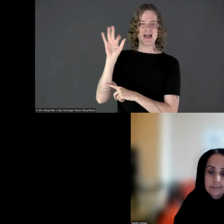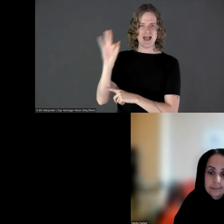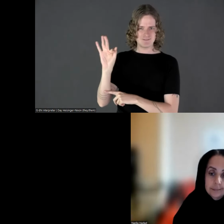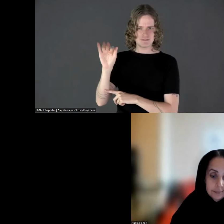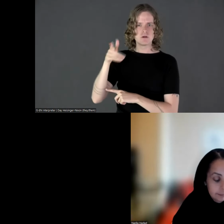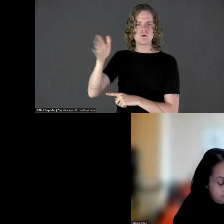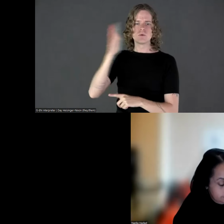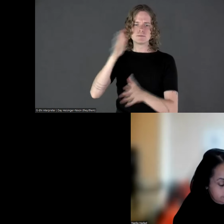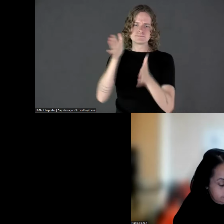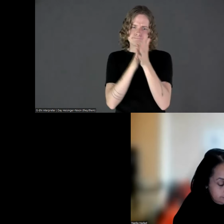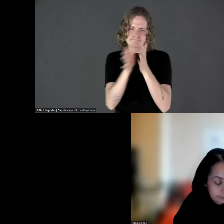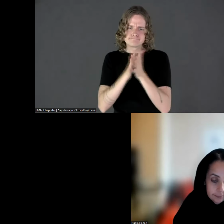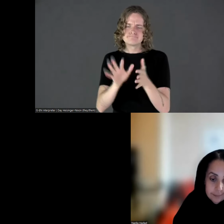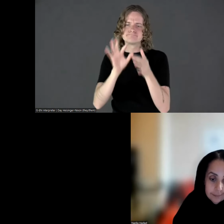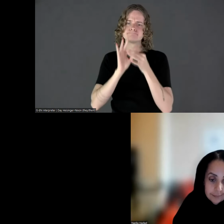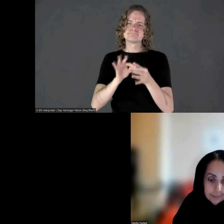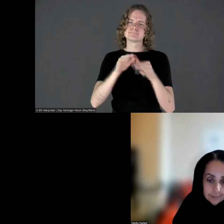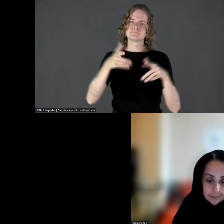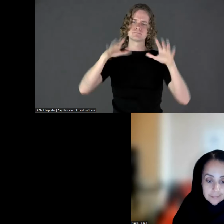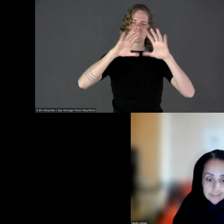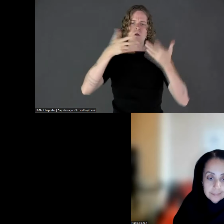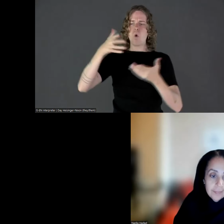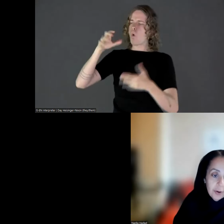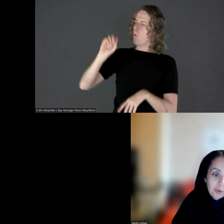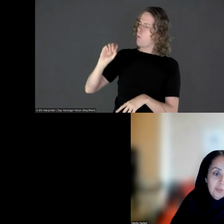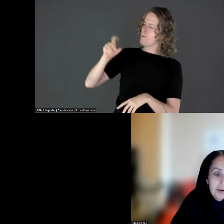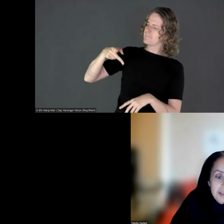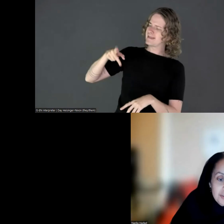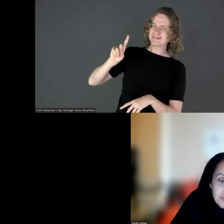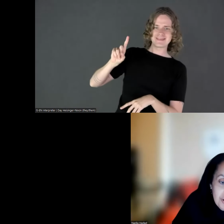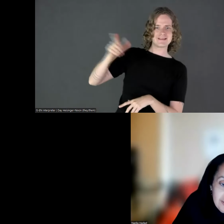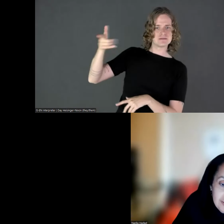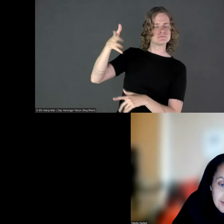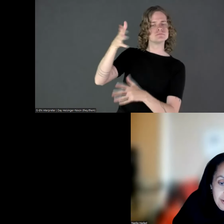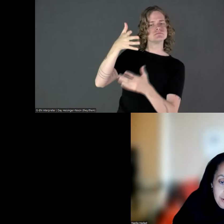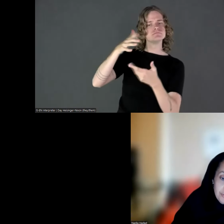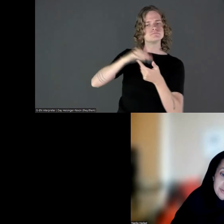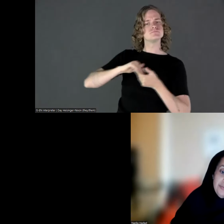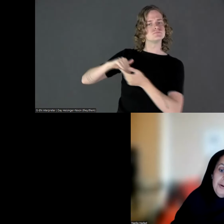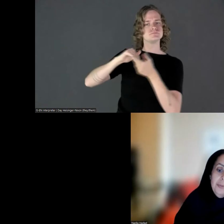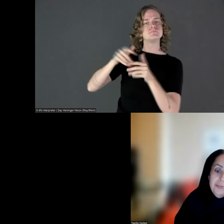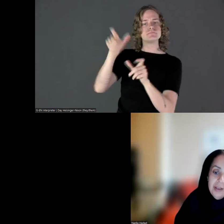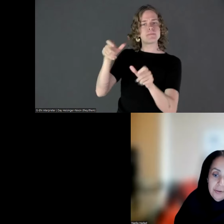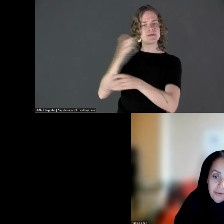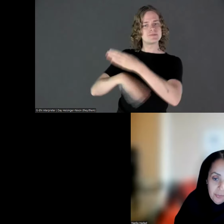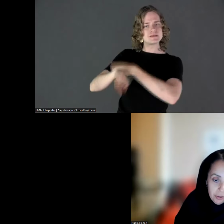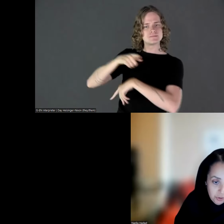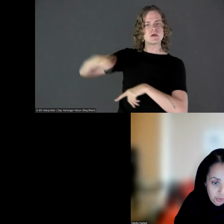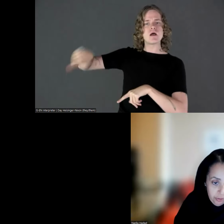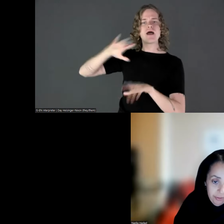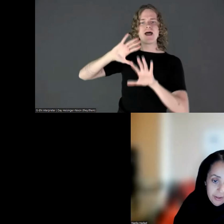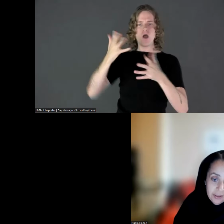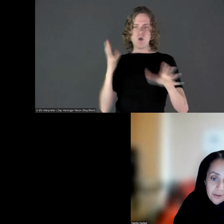Nadia Hadad, the floor is yours. >> NADIA HADAD: Thank you for inviting